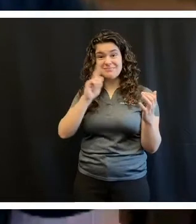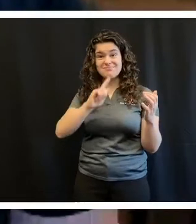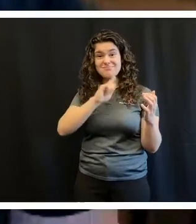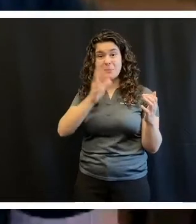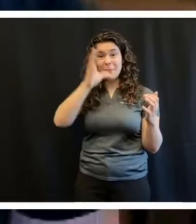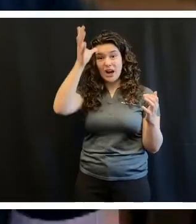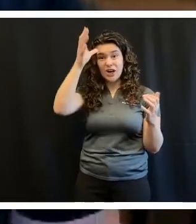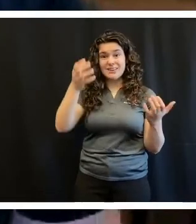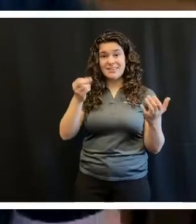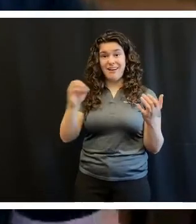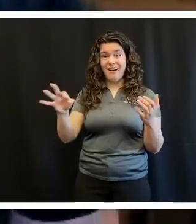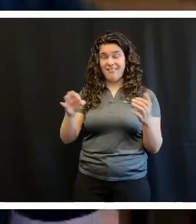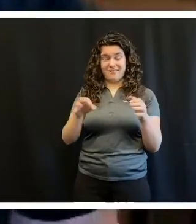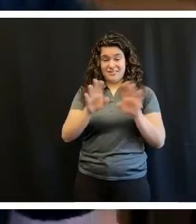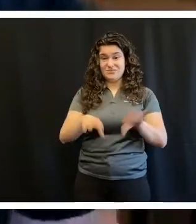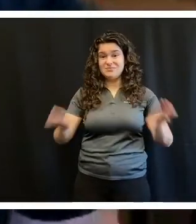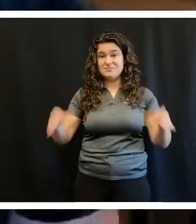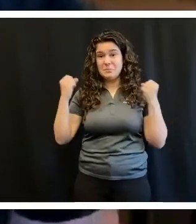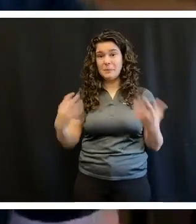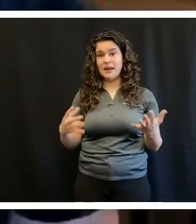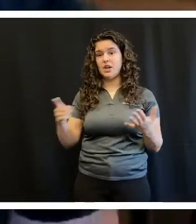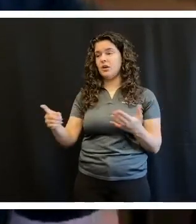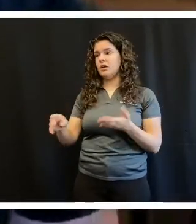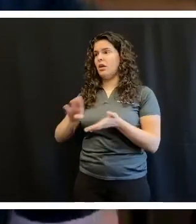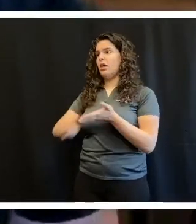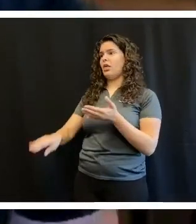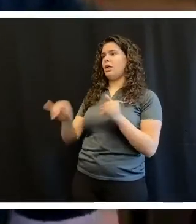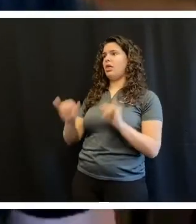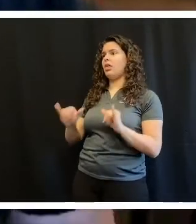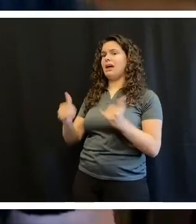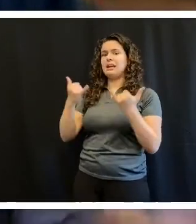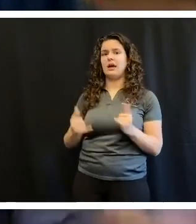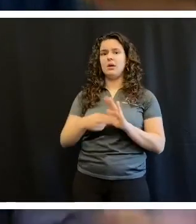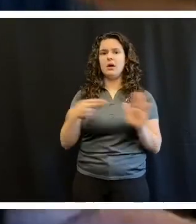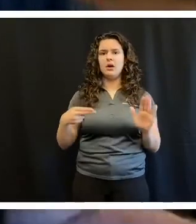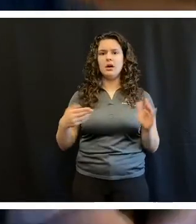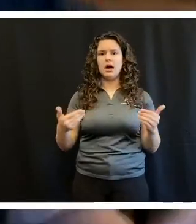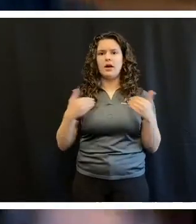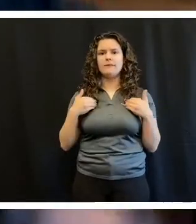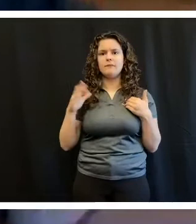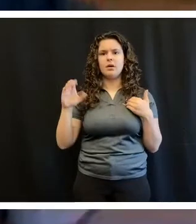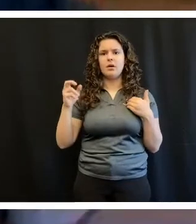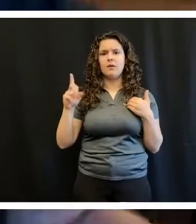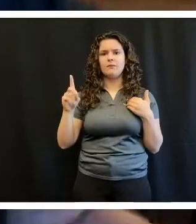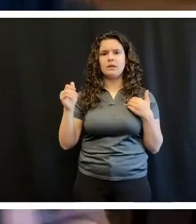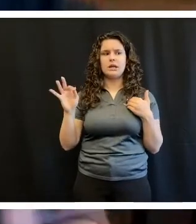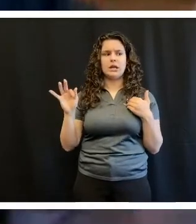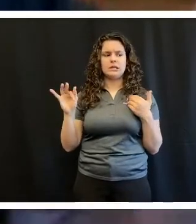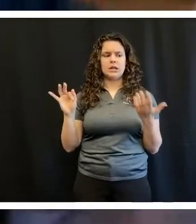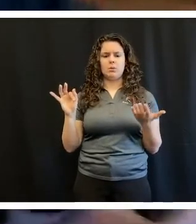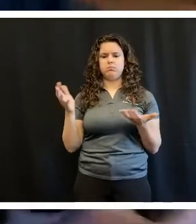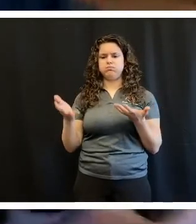You're out of work and then you test positive for the virus. And trying to manage that household,